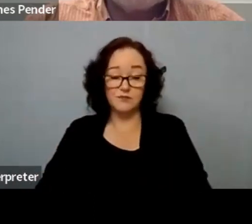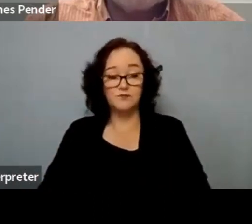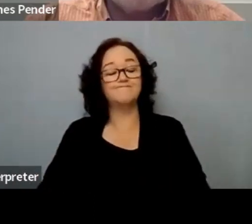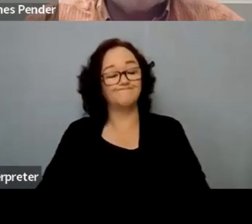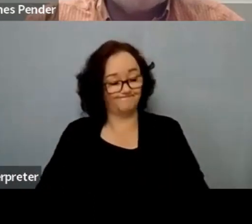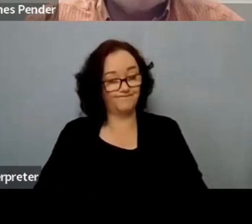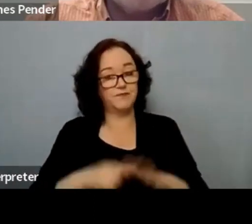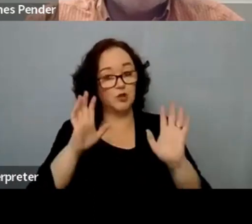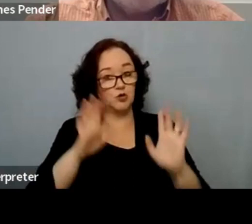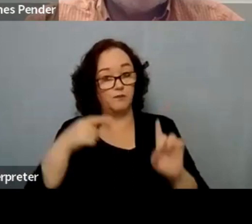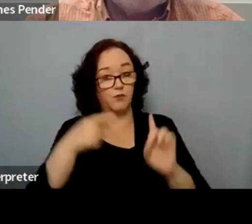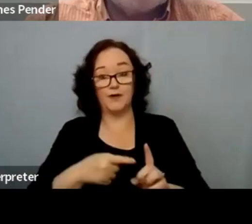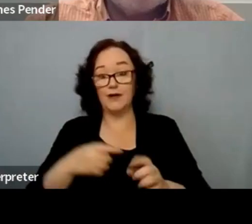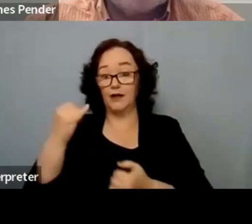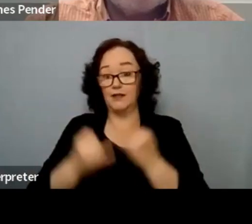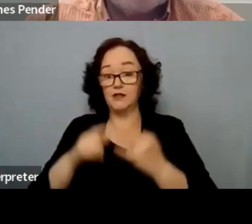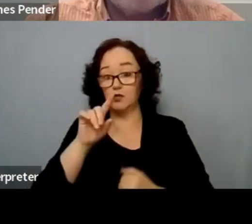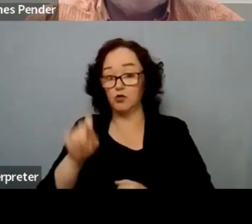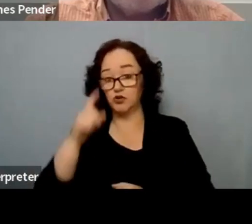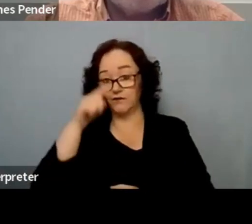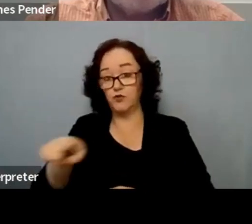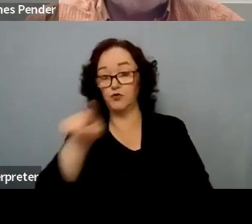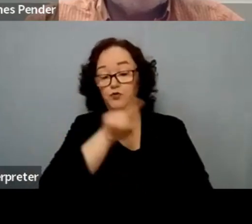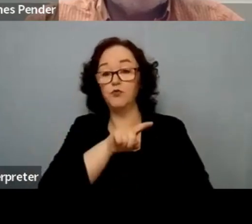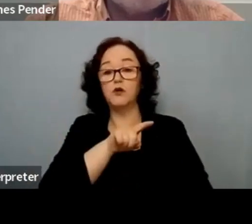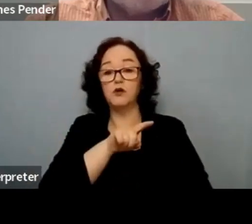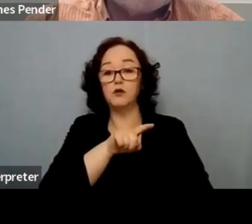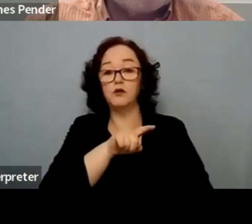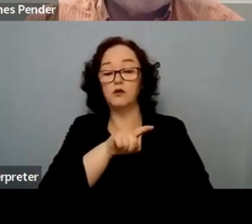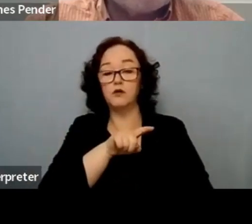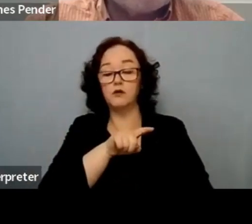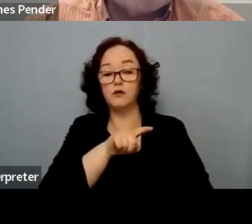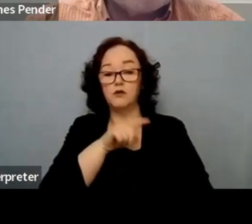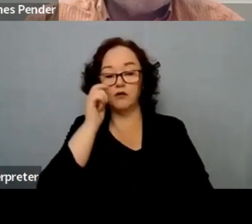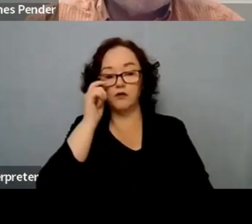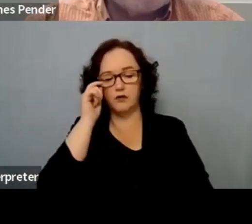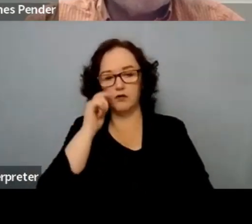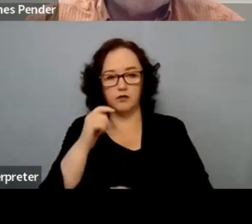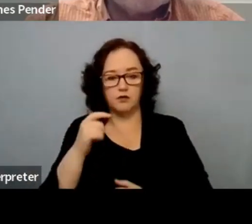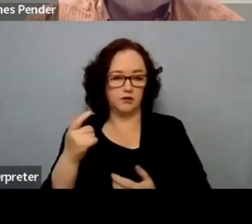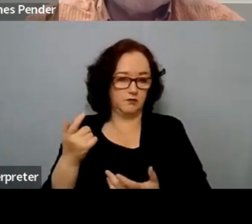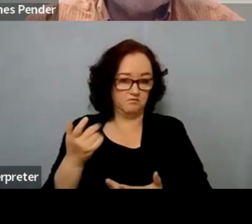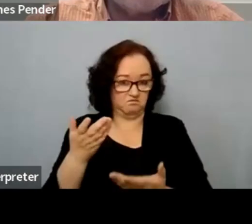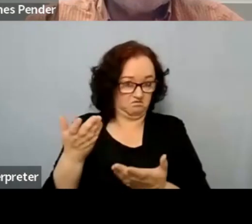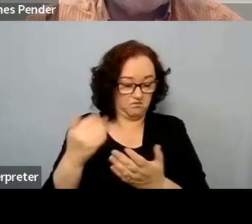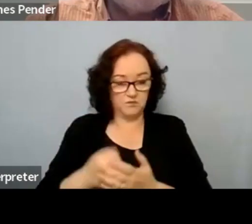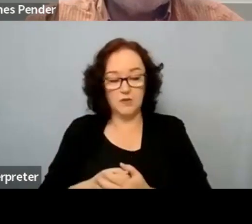last question for you and I can venture a guess we're gonna let you answer it. Is there a correlation between cell phone